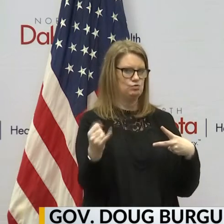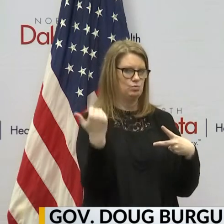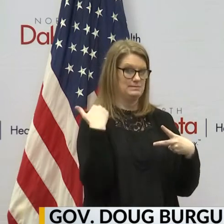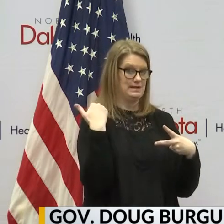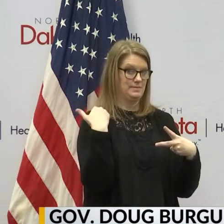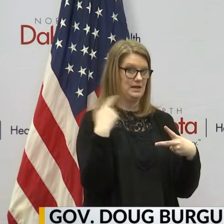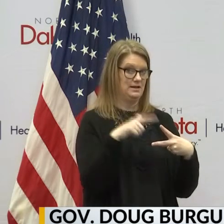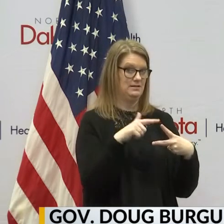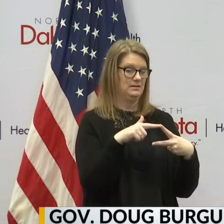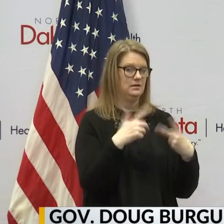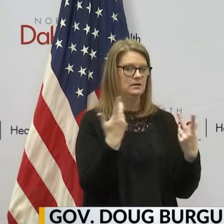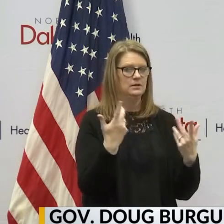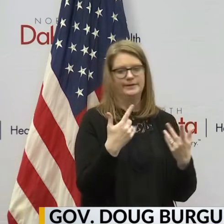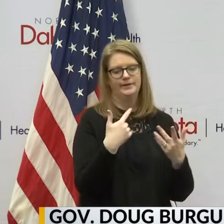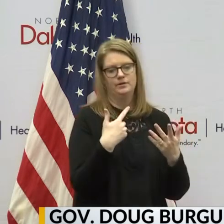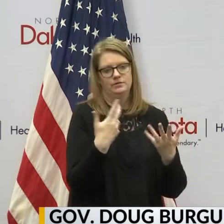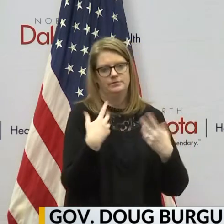BOTH RESTRICTIONS WE PUT IN